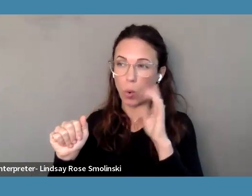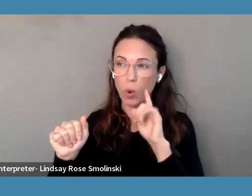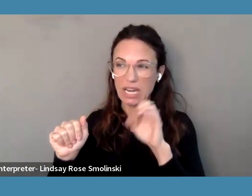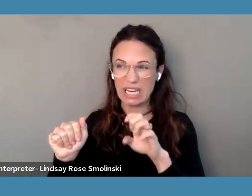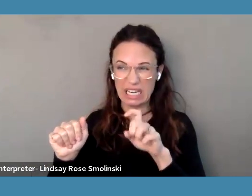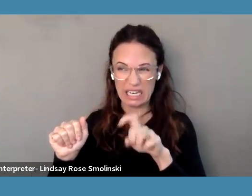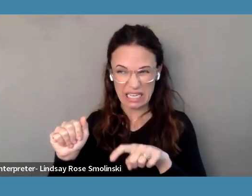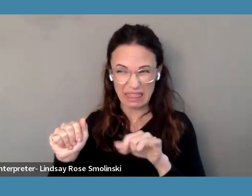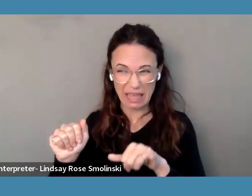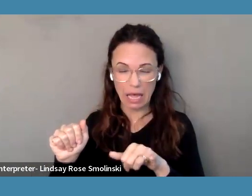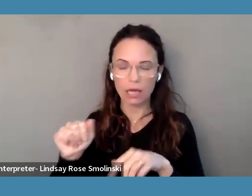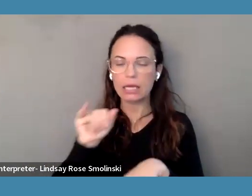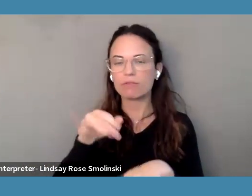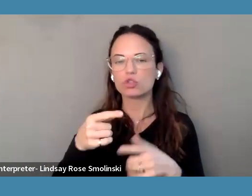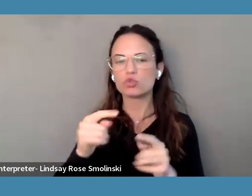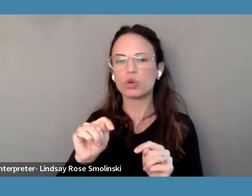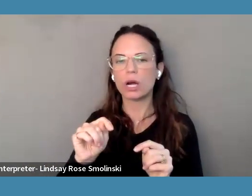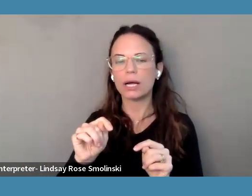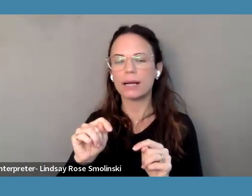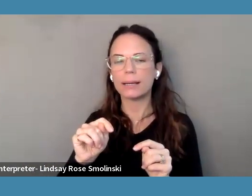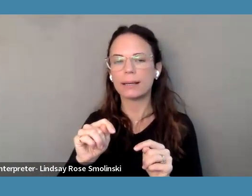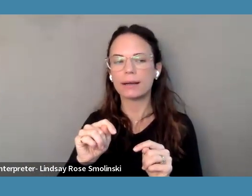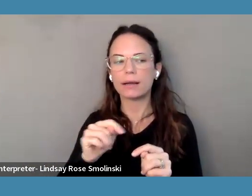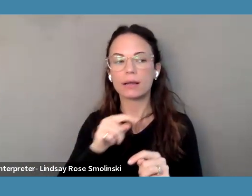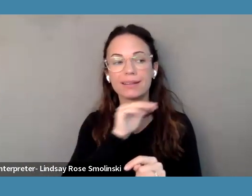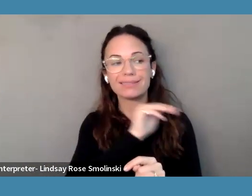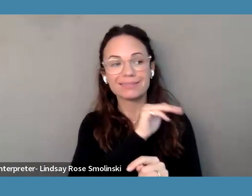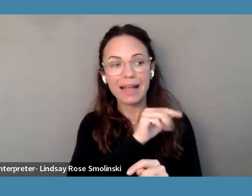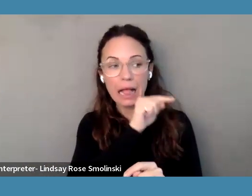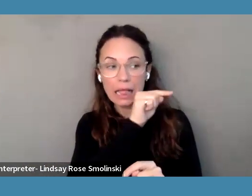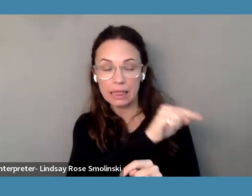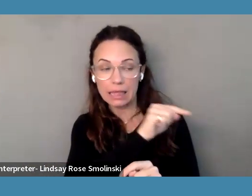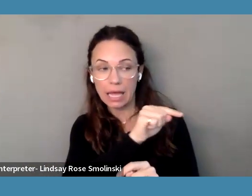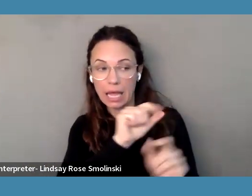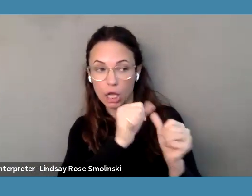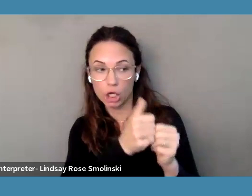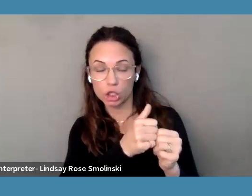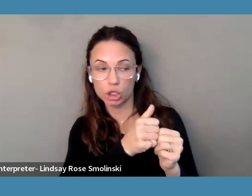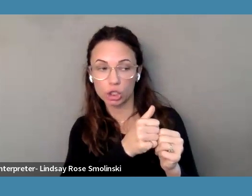that if you're trying to compel the agency to bring a certain witness that they don't intend to bring